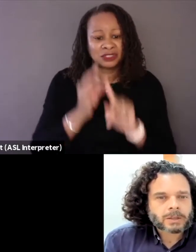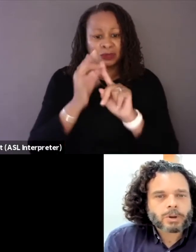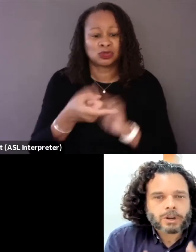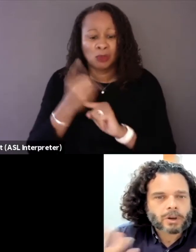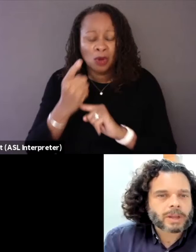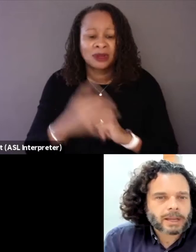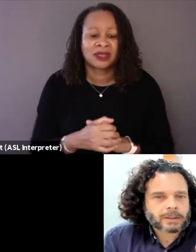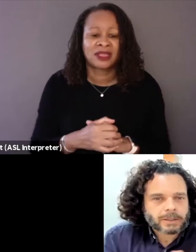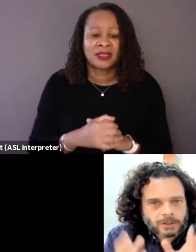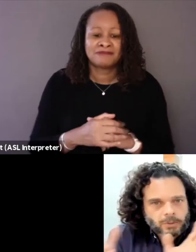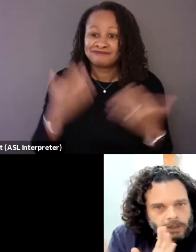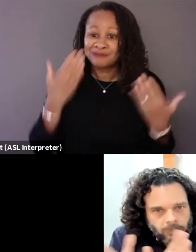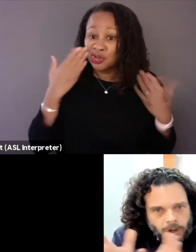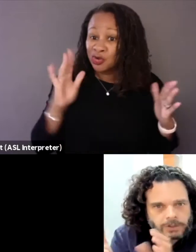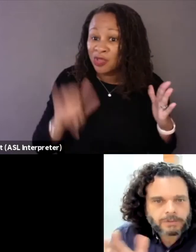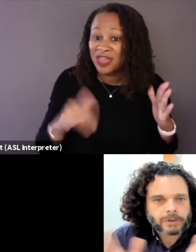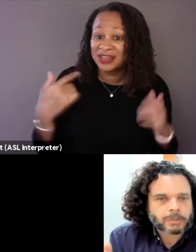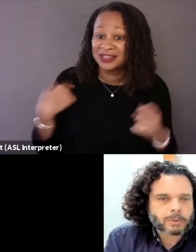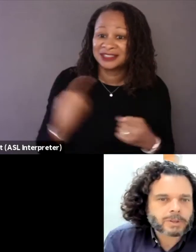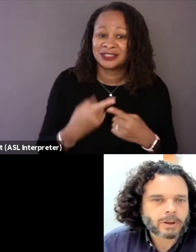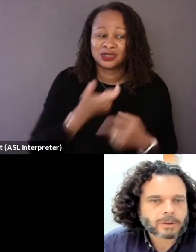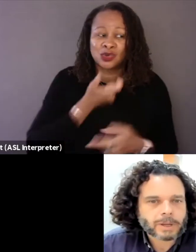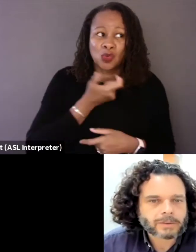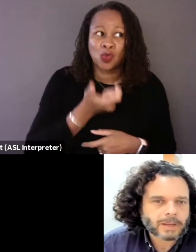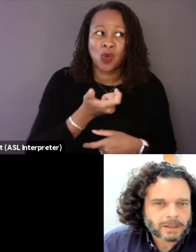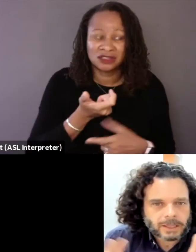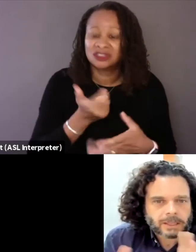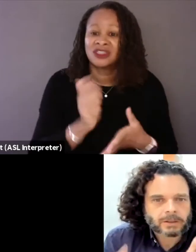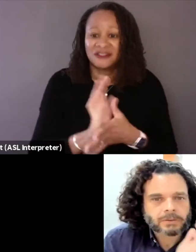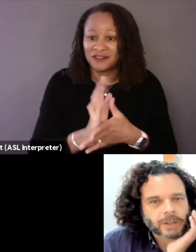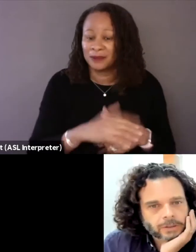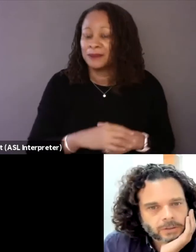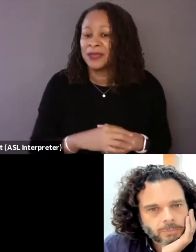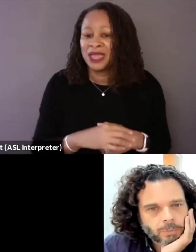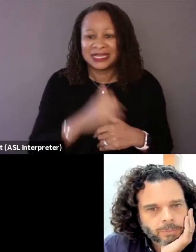You wouldn't know that unless you kind of watched the film and we talked about it, it's not like an in your face.